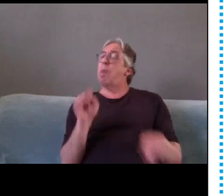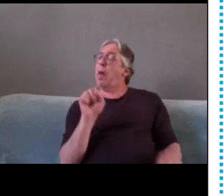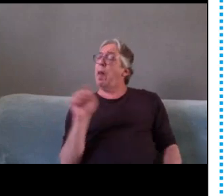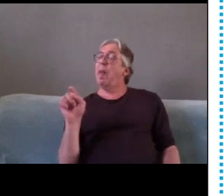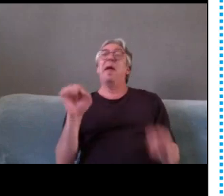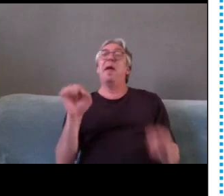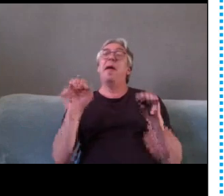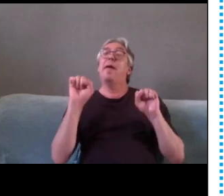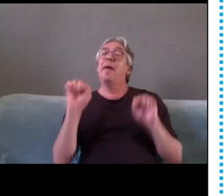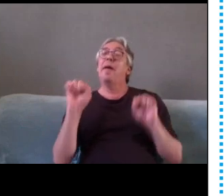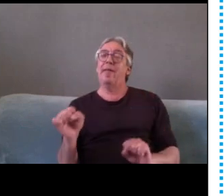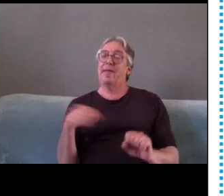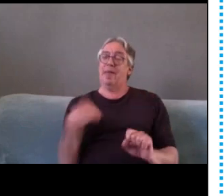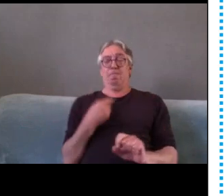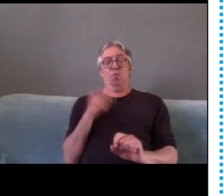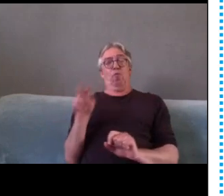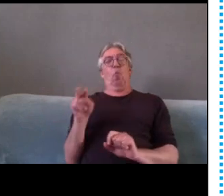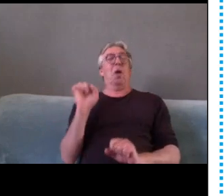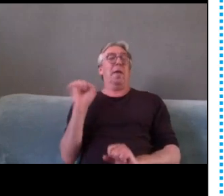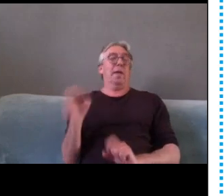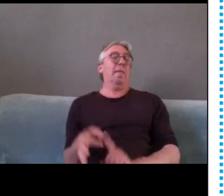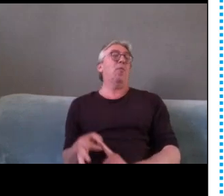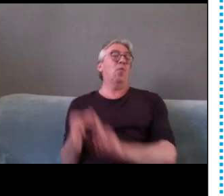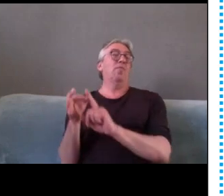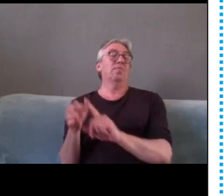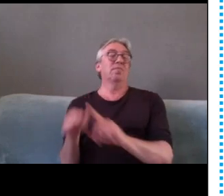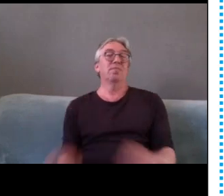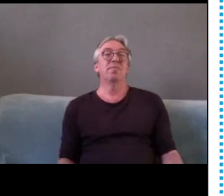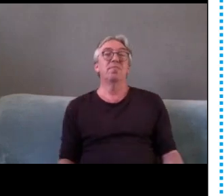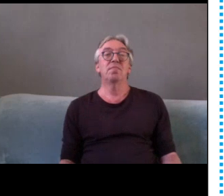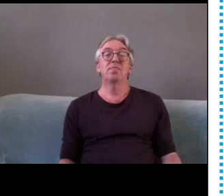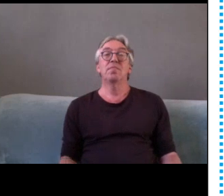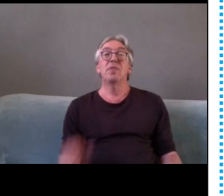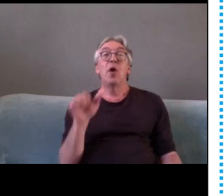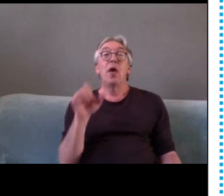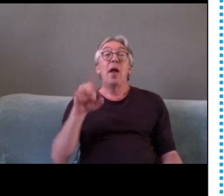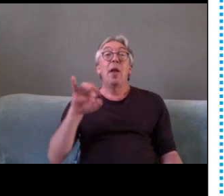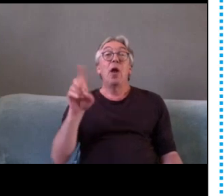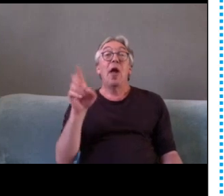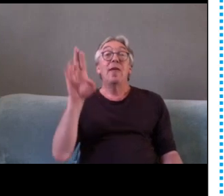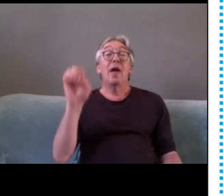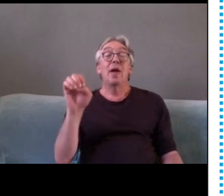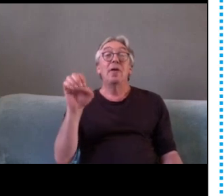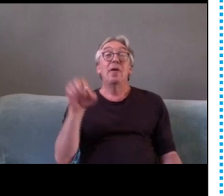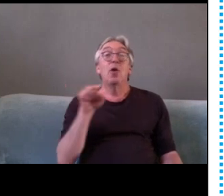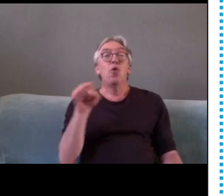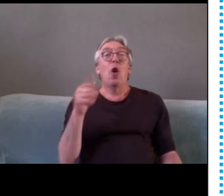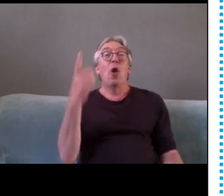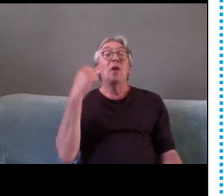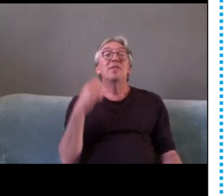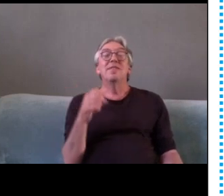The date you asked, Marie, was the 21st of December of this year.